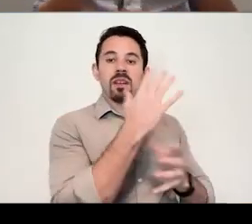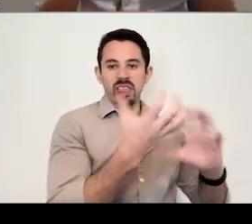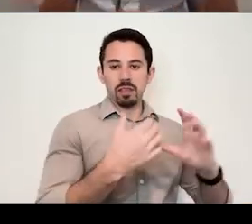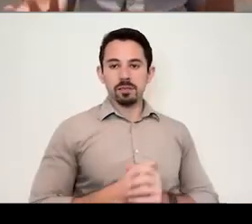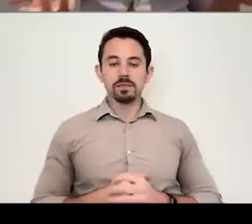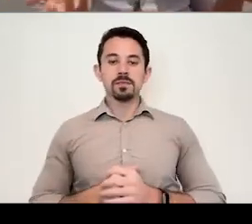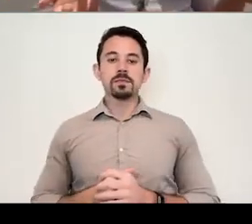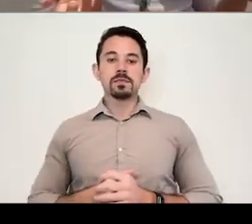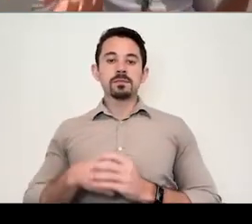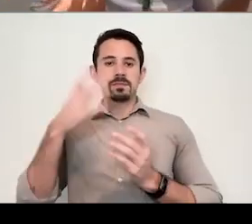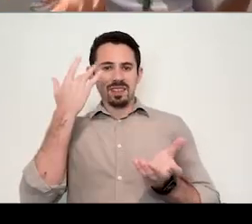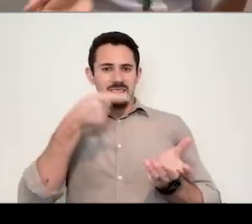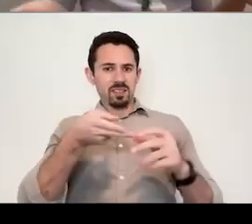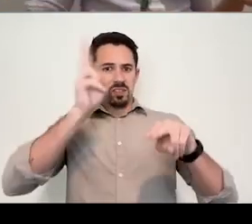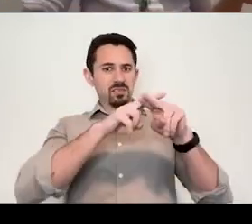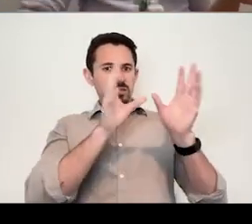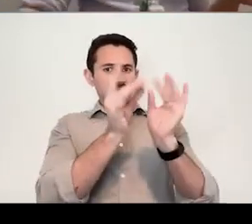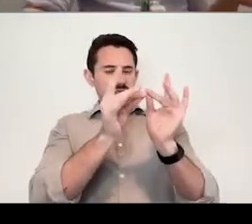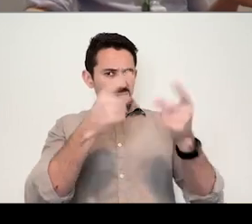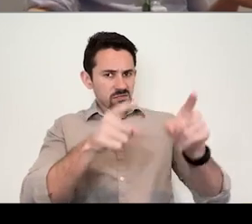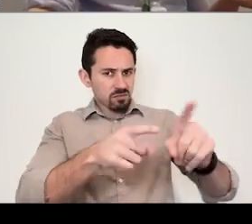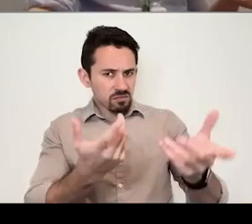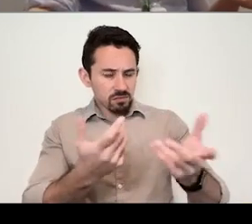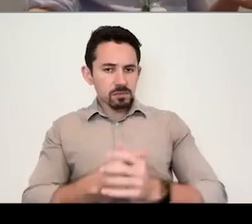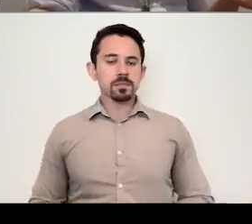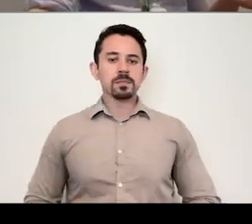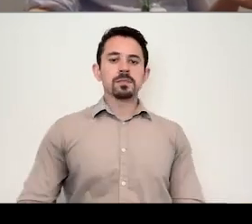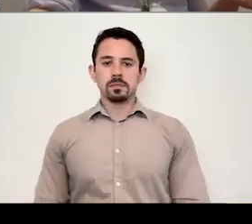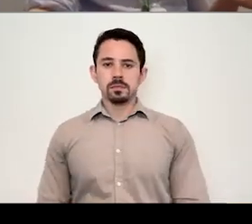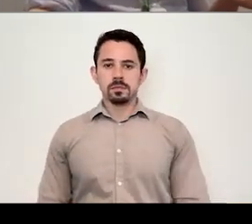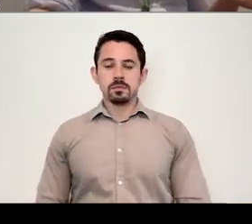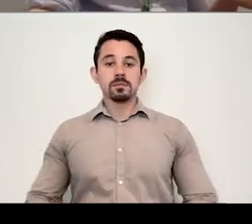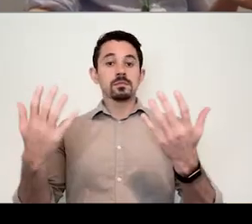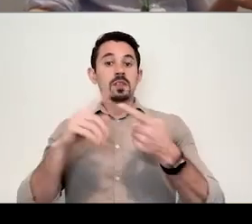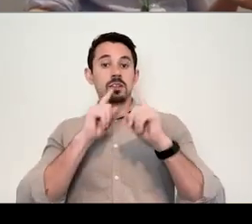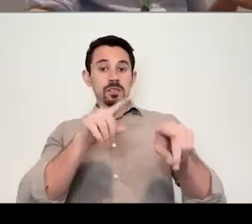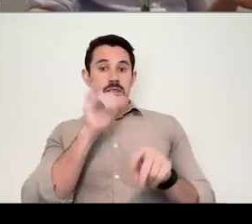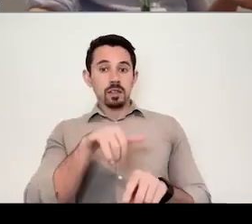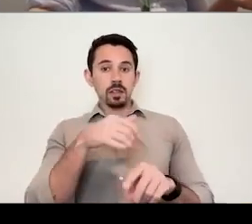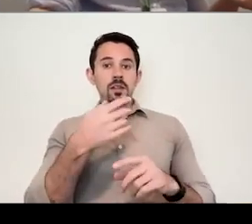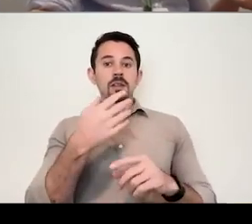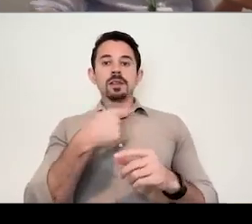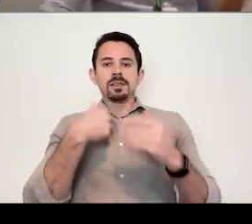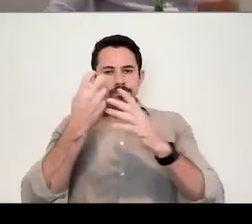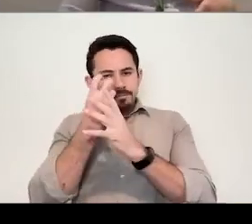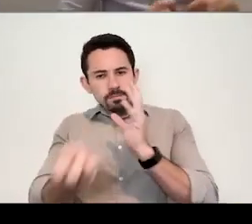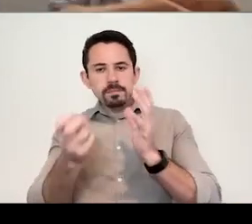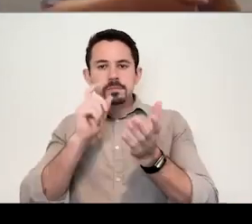So why is this increased adherence happening?